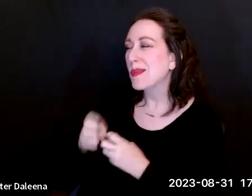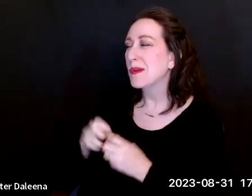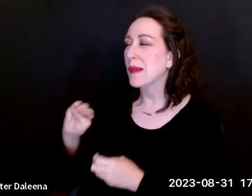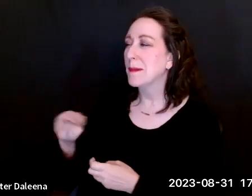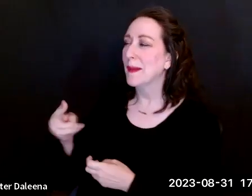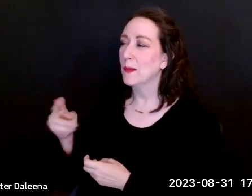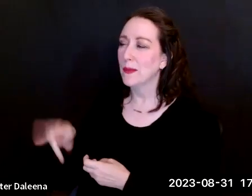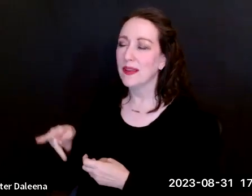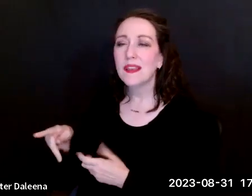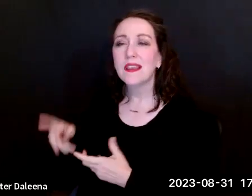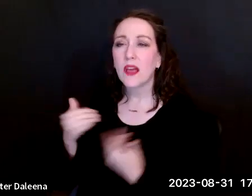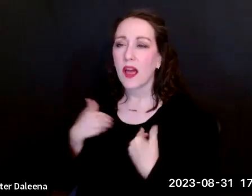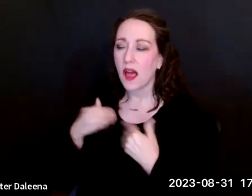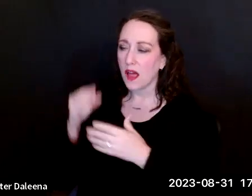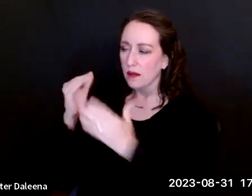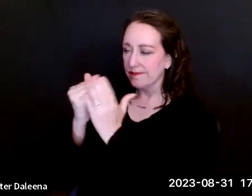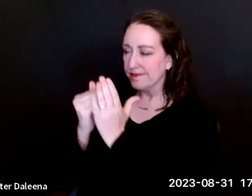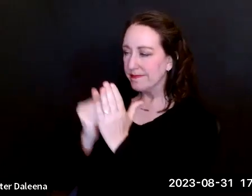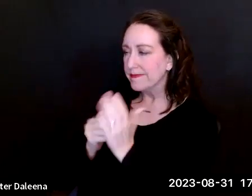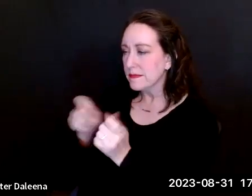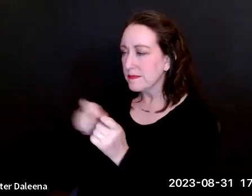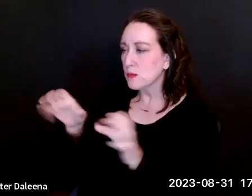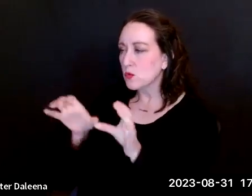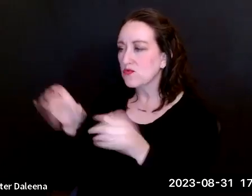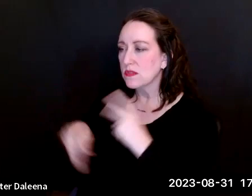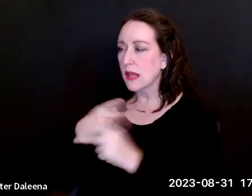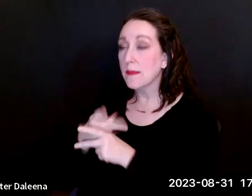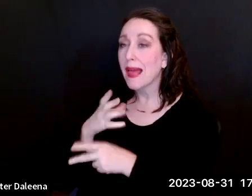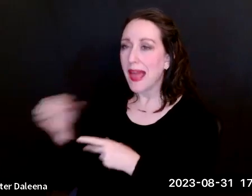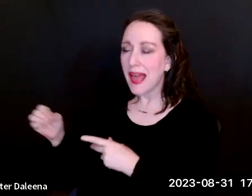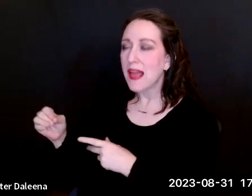was that we had listed a bunch of specific credential types and the registered agency